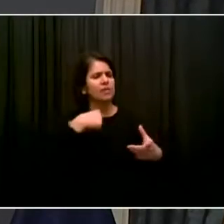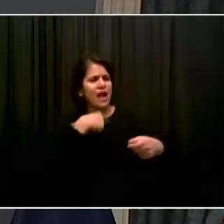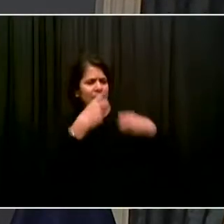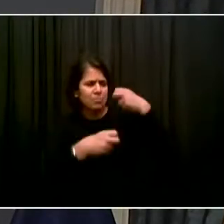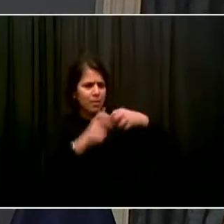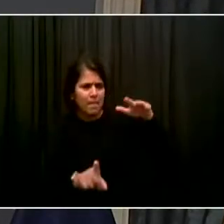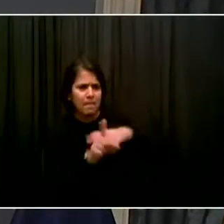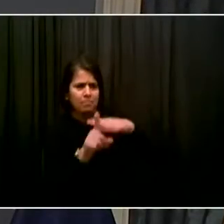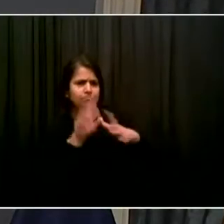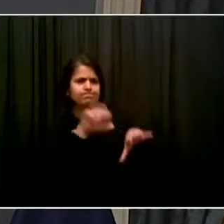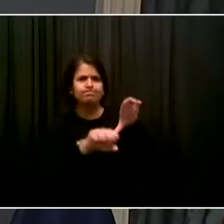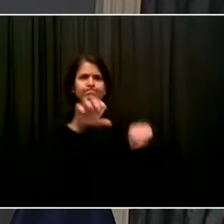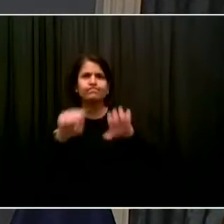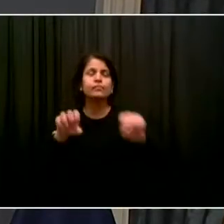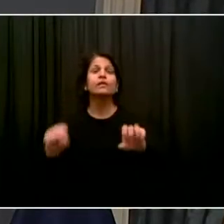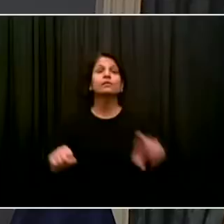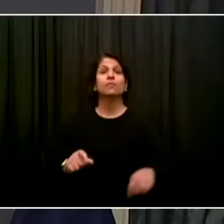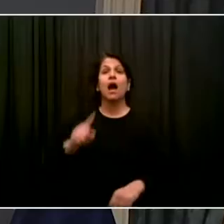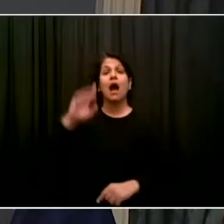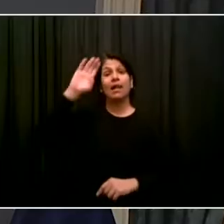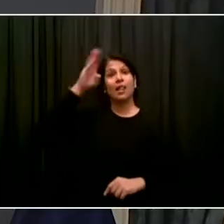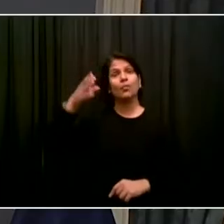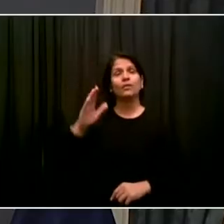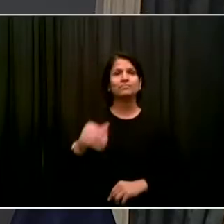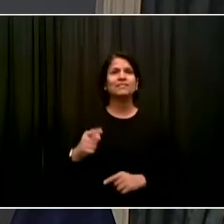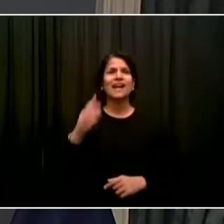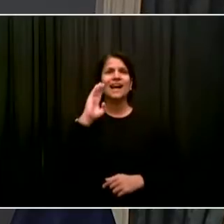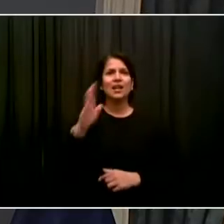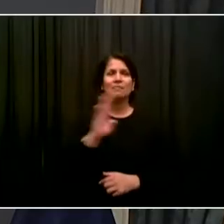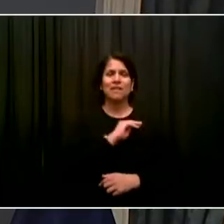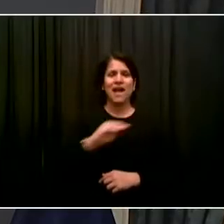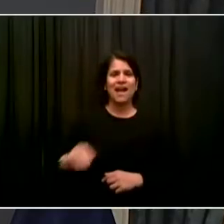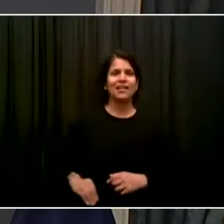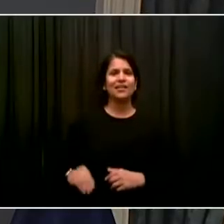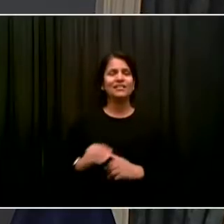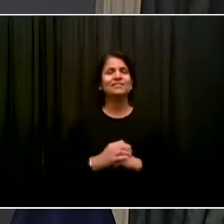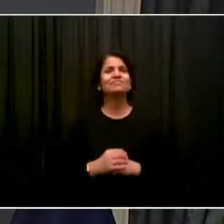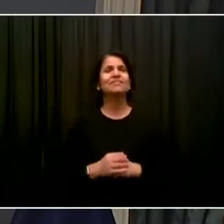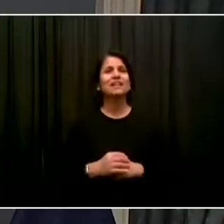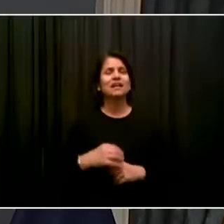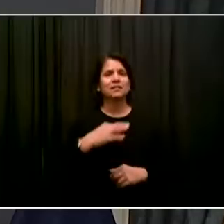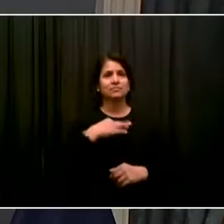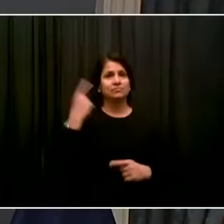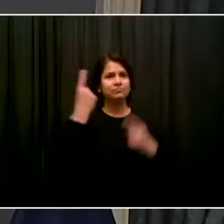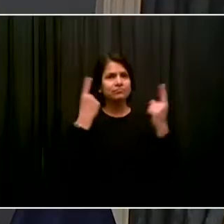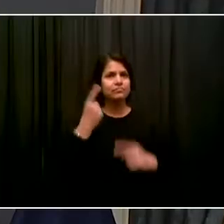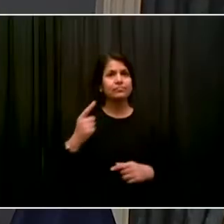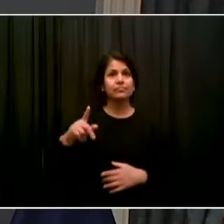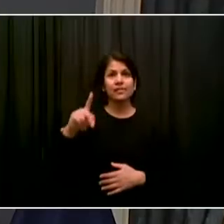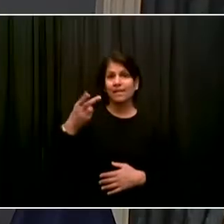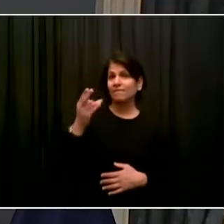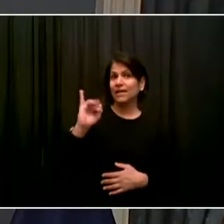THE HEAT NDEEED IN OUR HOMES.